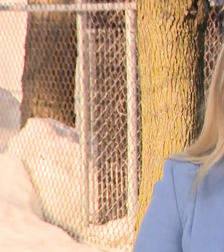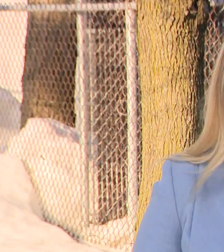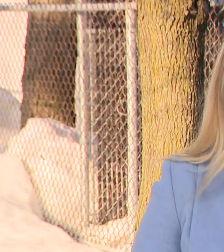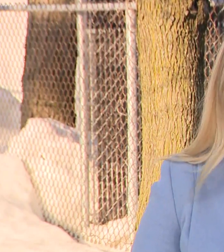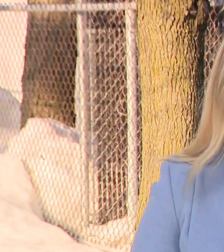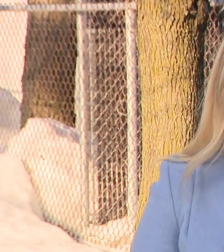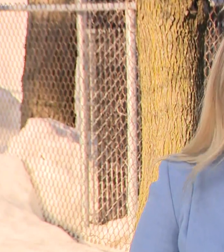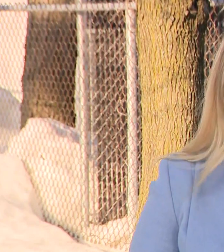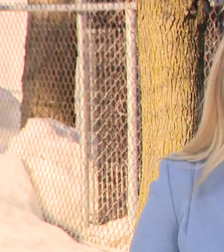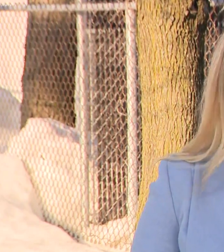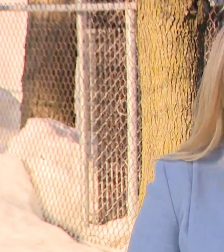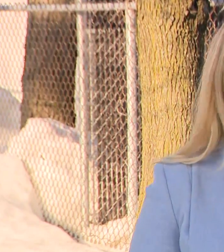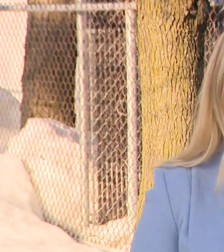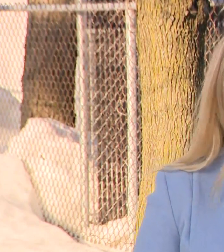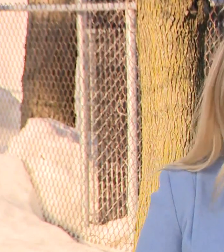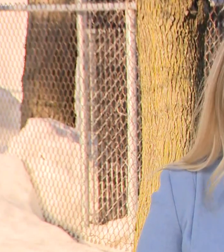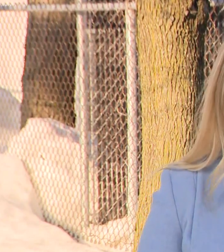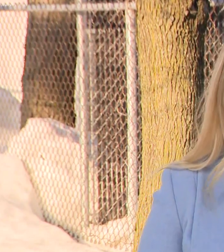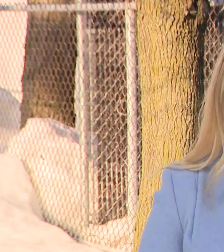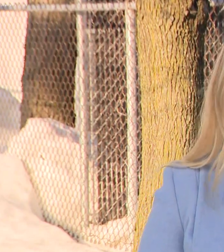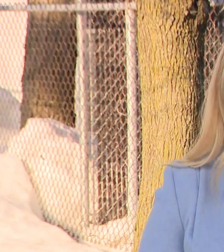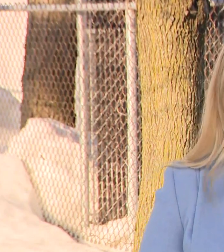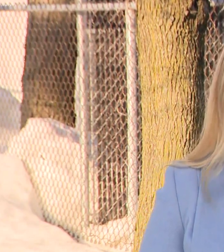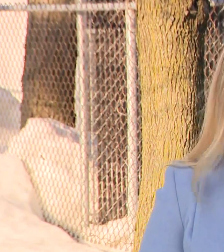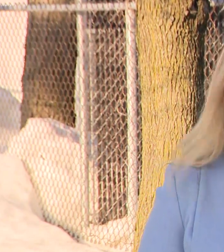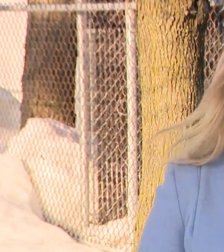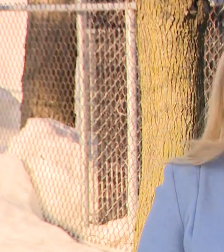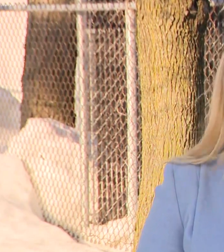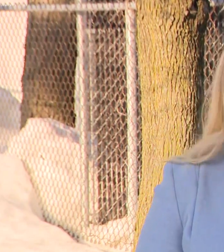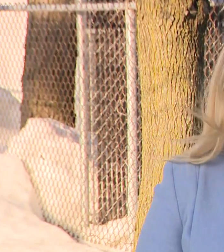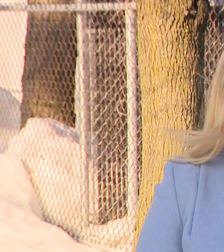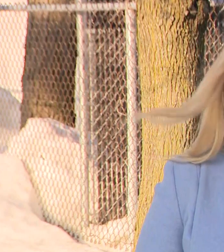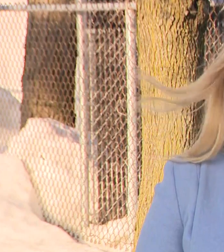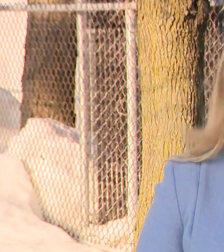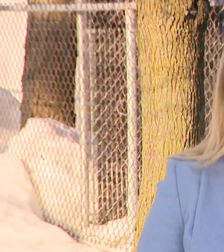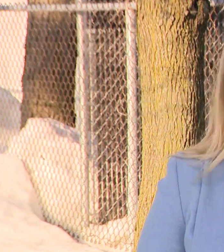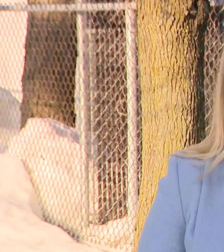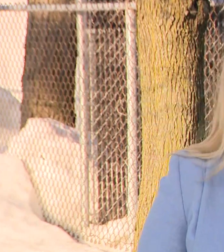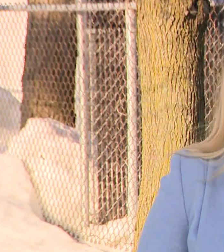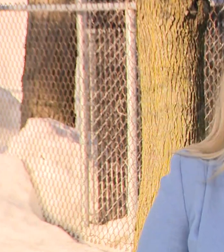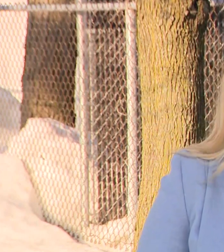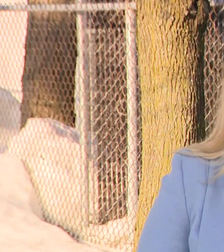WEEKS IS GOING TO BE A MAJOR VACCINATION SITE THERE'S A LOT OF ACTIVITY ALREADY OUT HERE